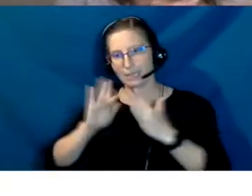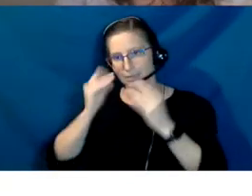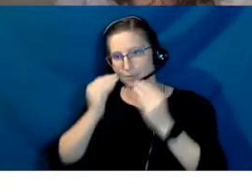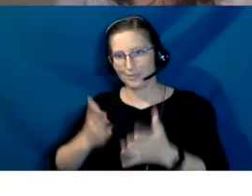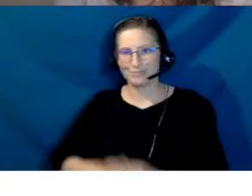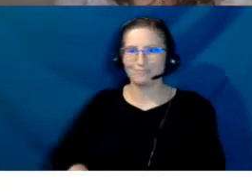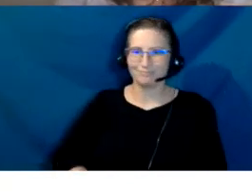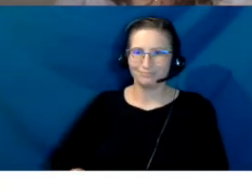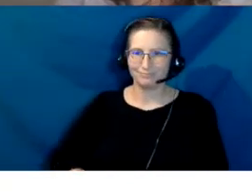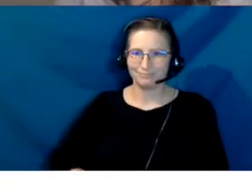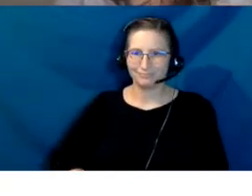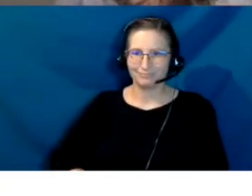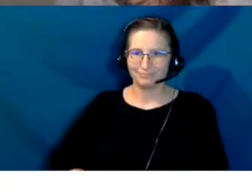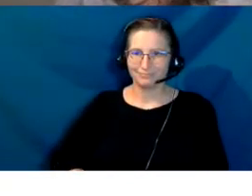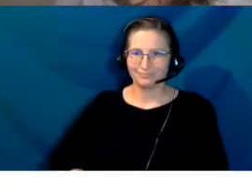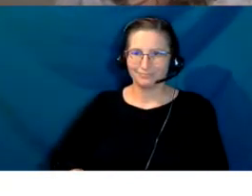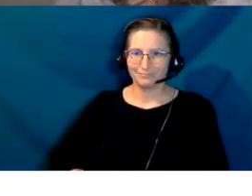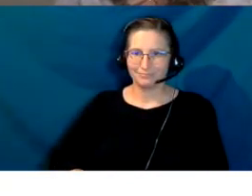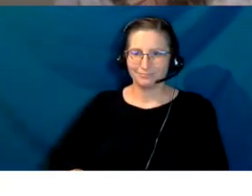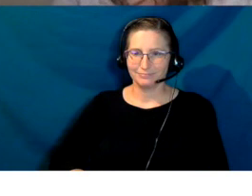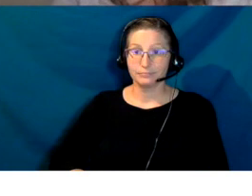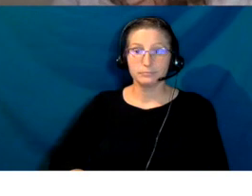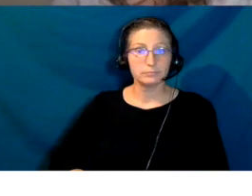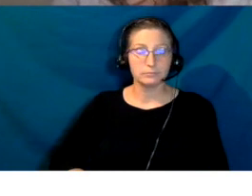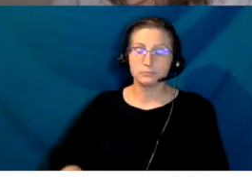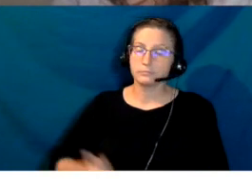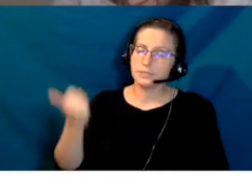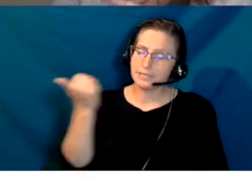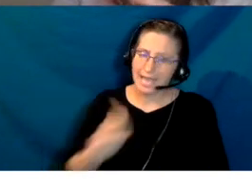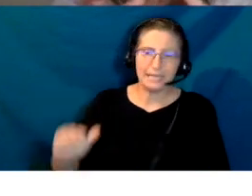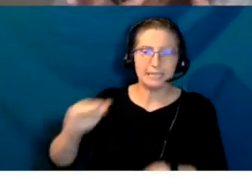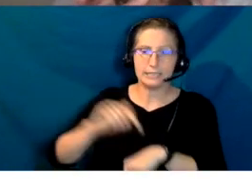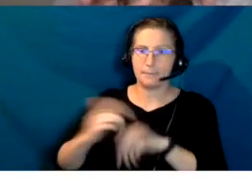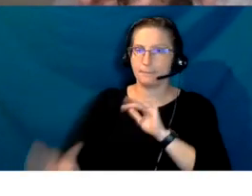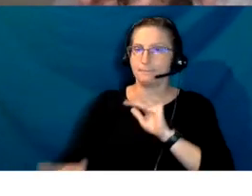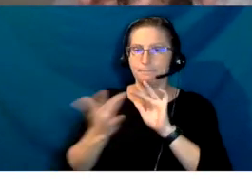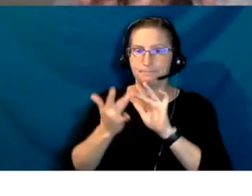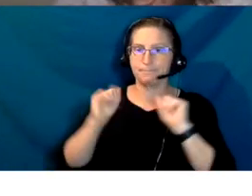free at any point to reach out to me. If you have any questions about anything related